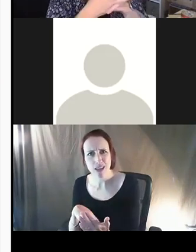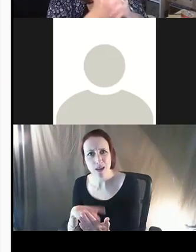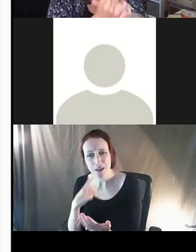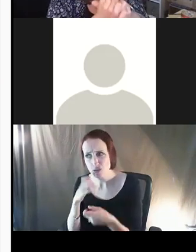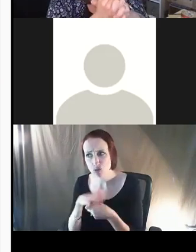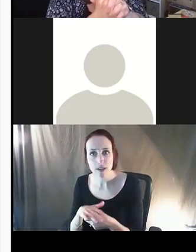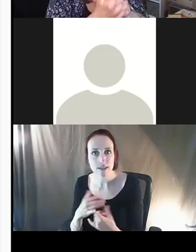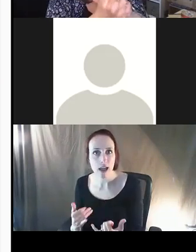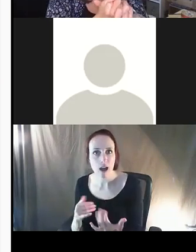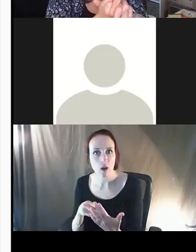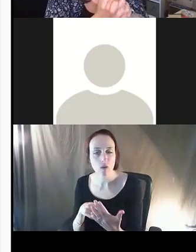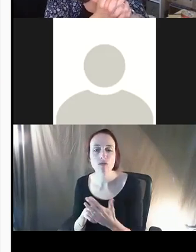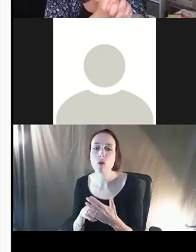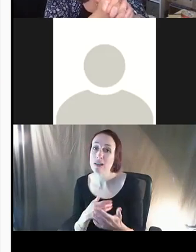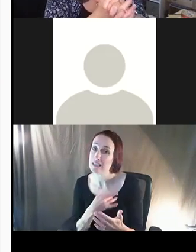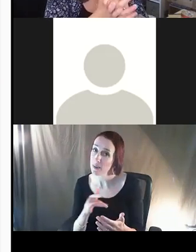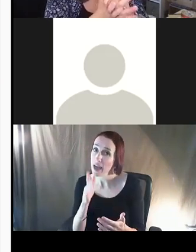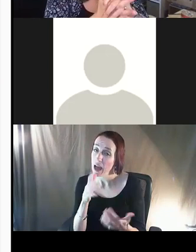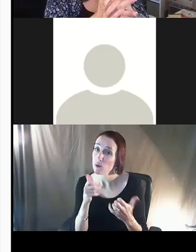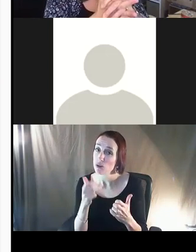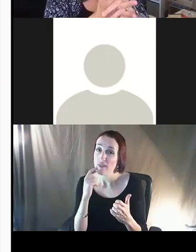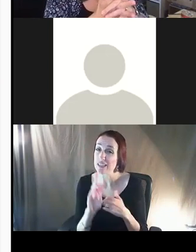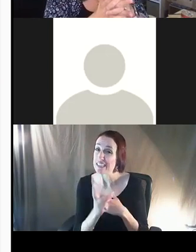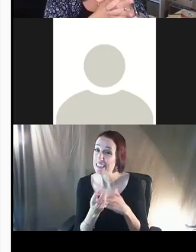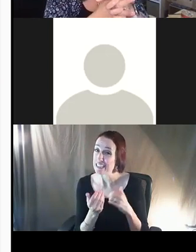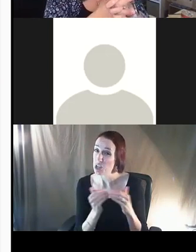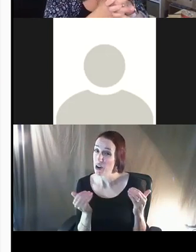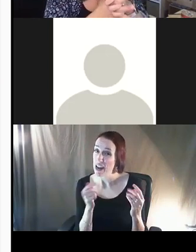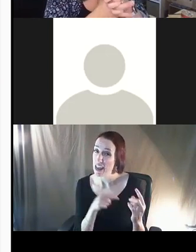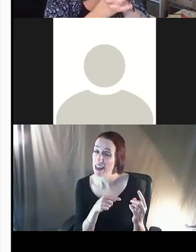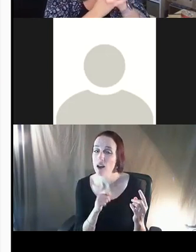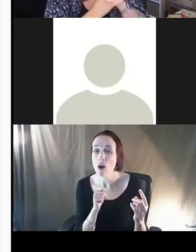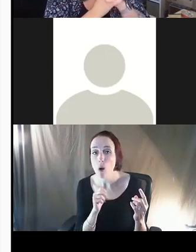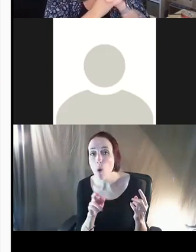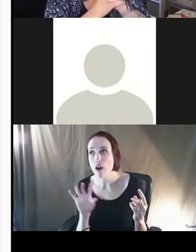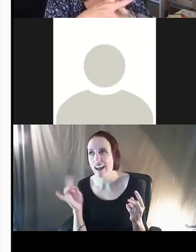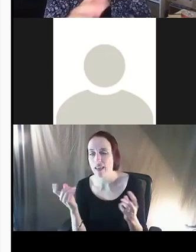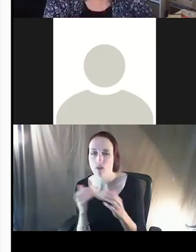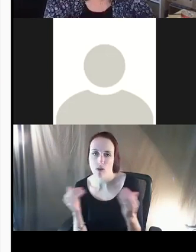I often aim for grade six or grade eight.